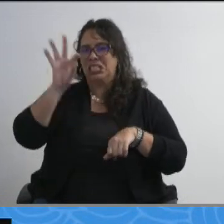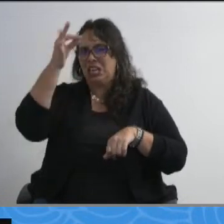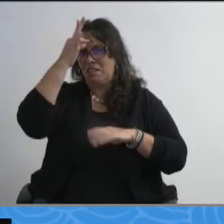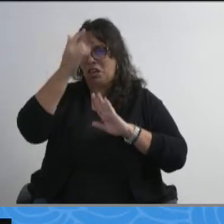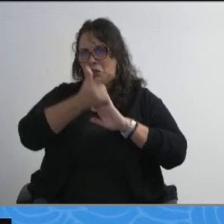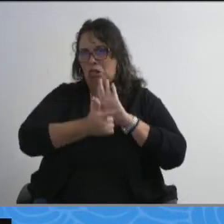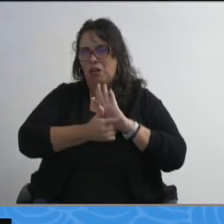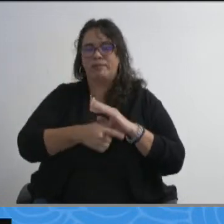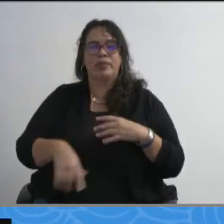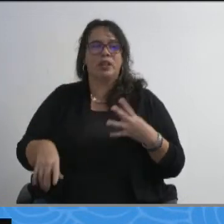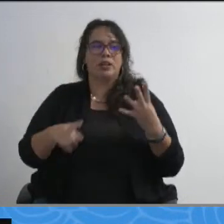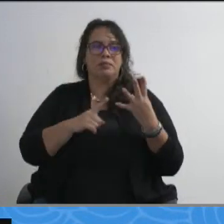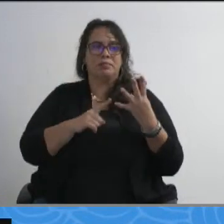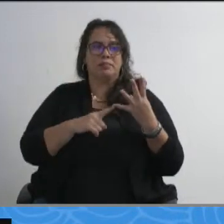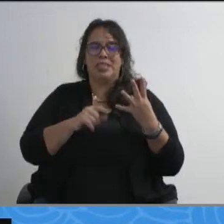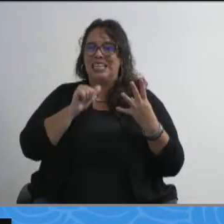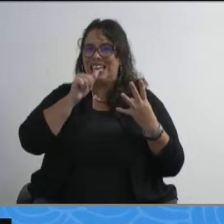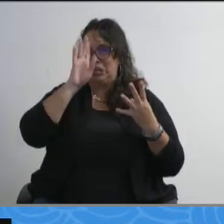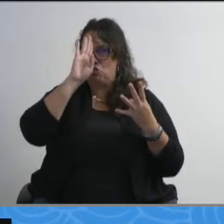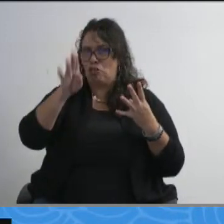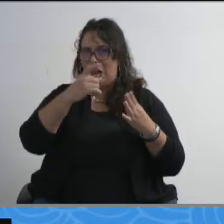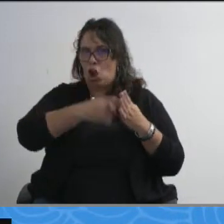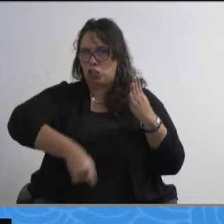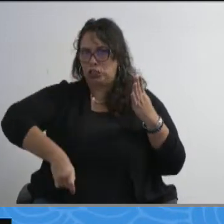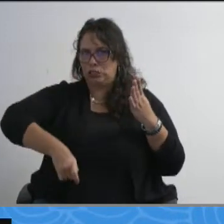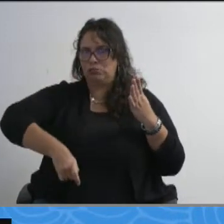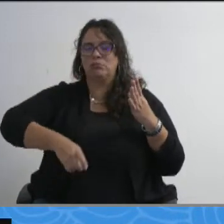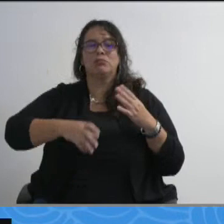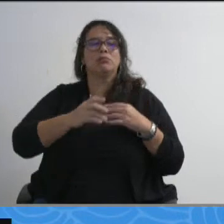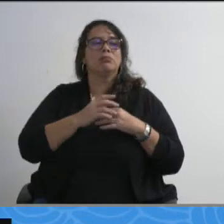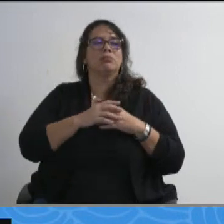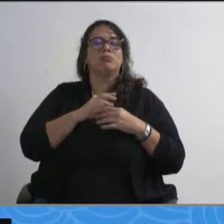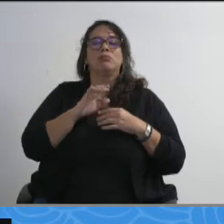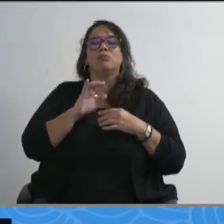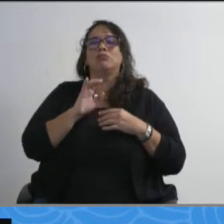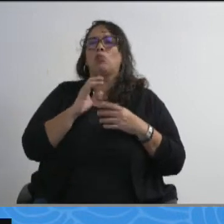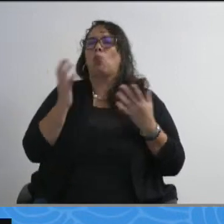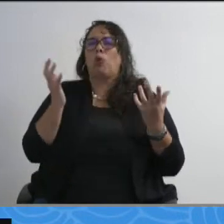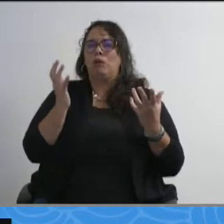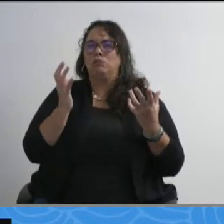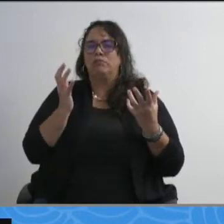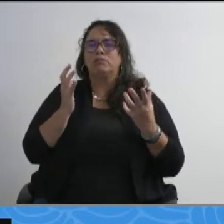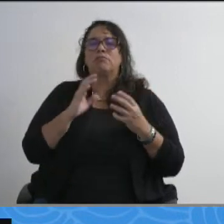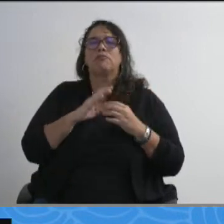Last is the indirect costs part. Indirect costs are costs that are generated,